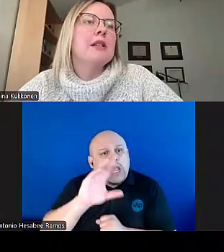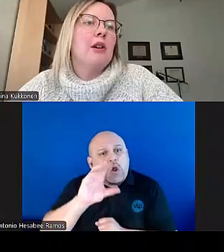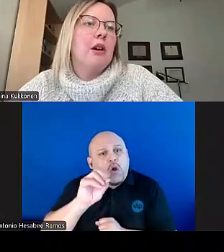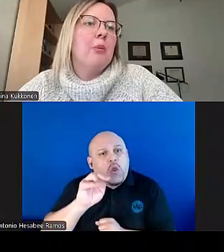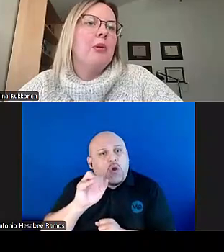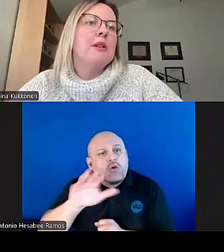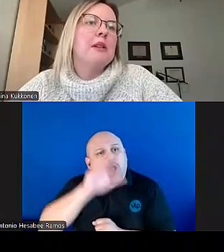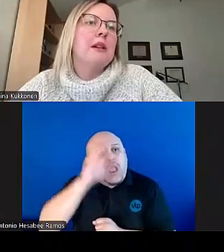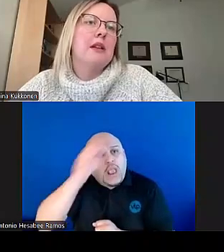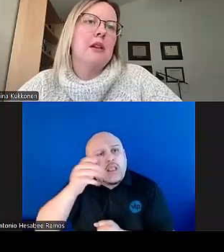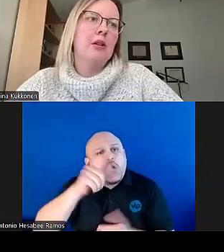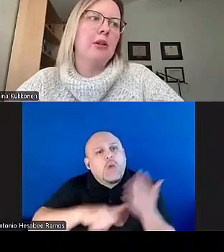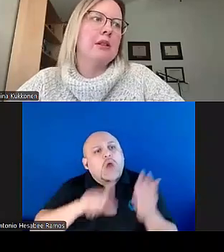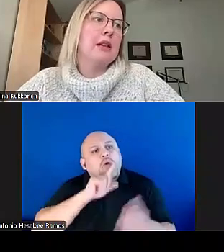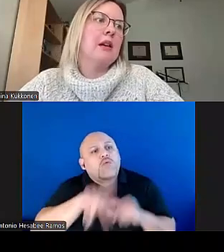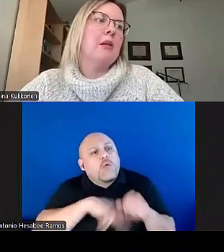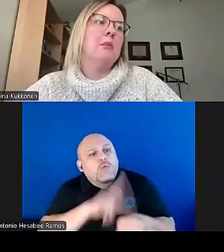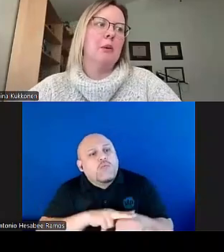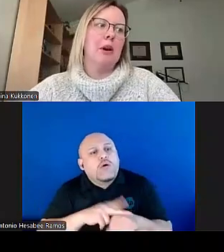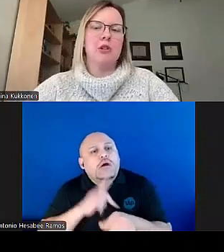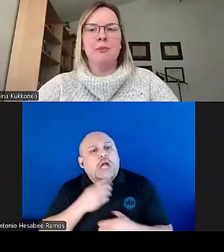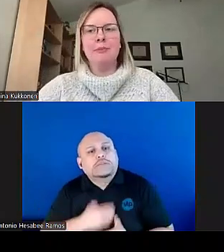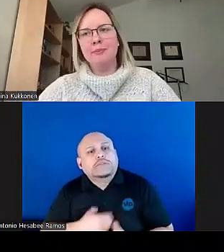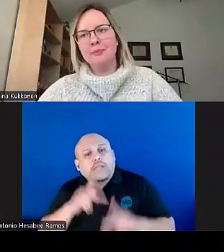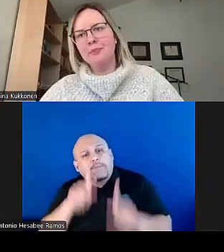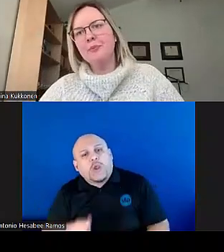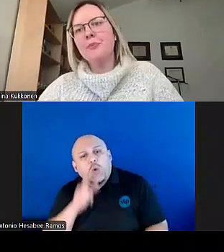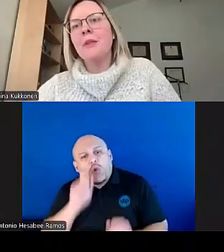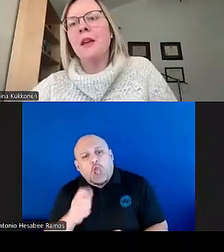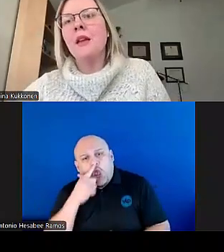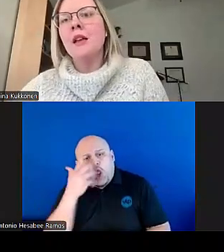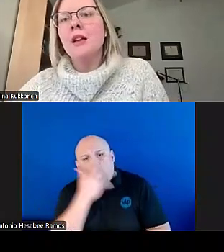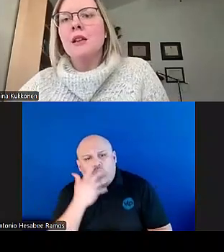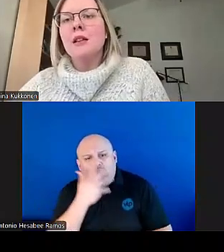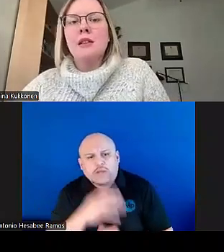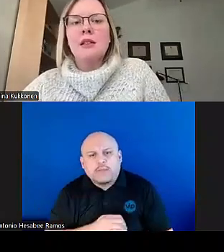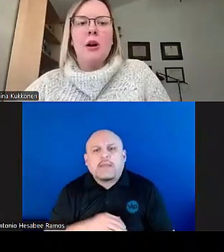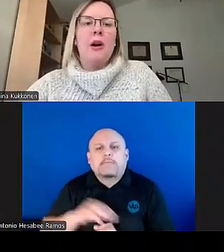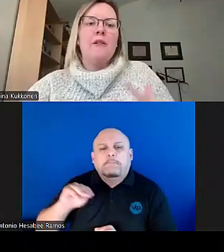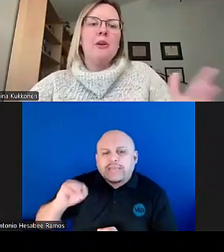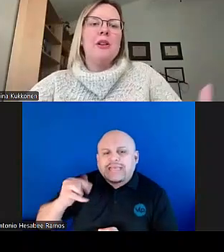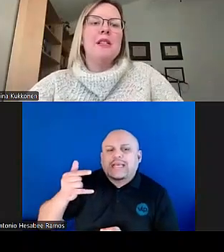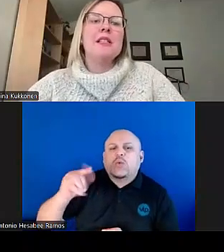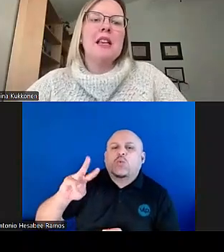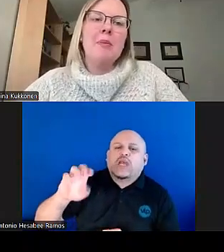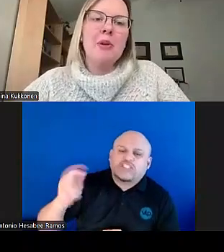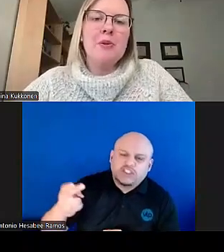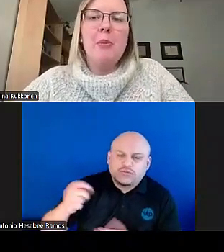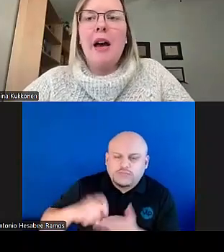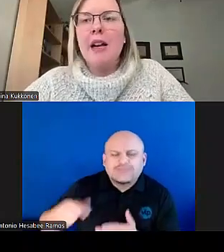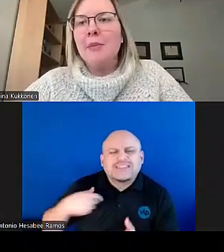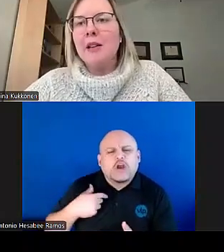desirable citizen looks like, Miigwetch." I've included these examples from Patty,